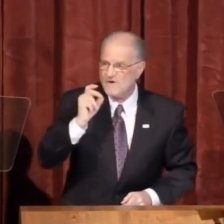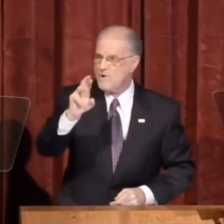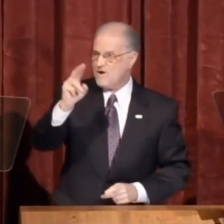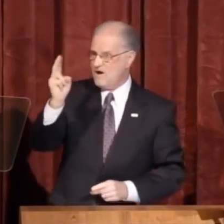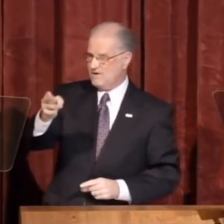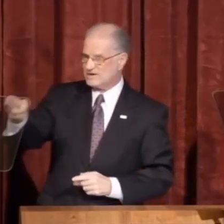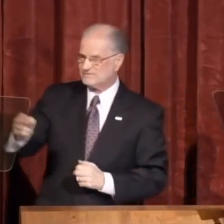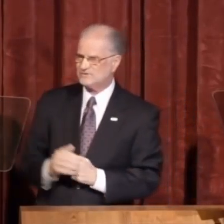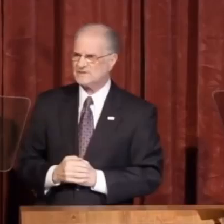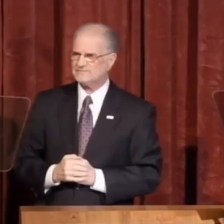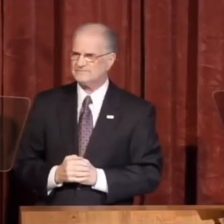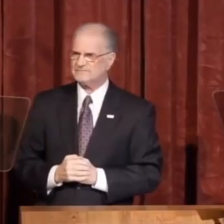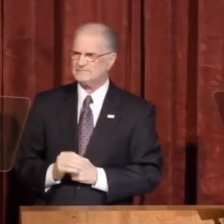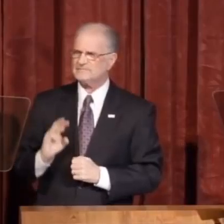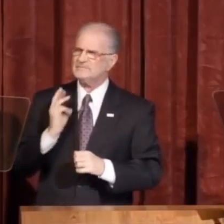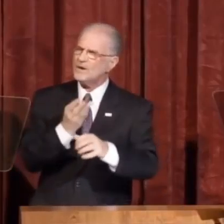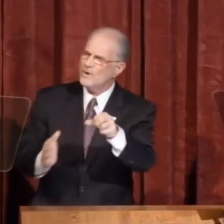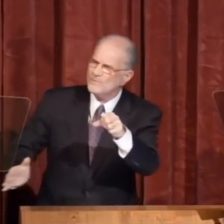What words would we carve in granite?